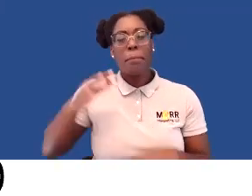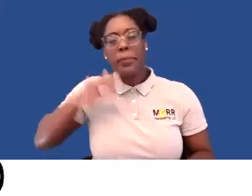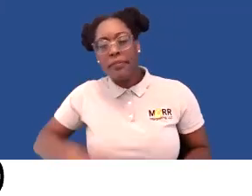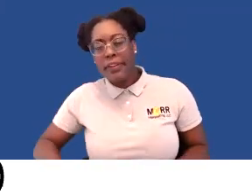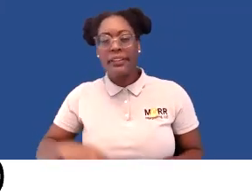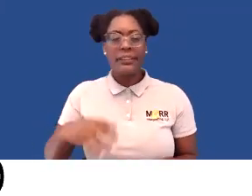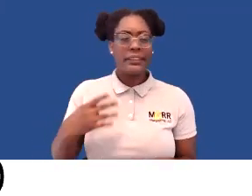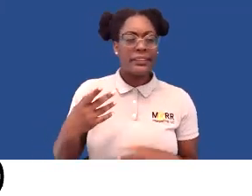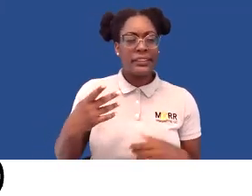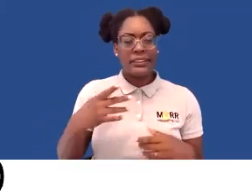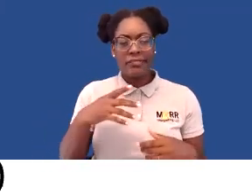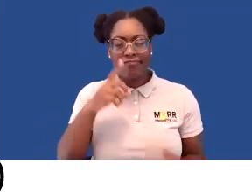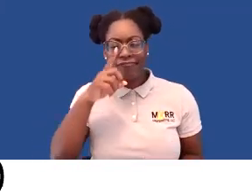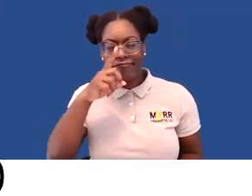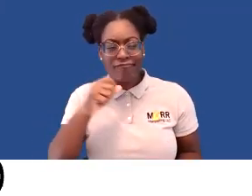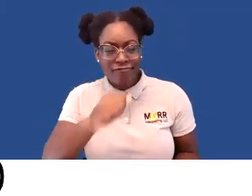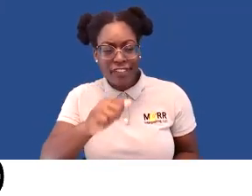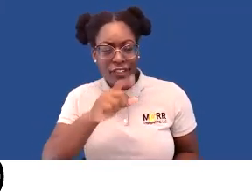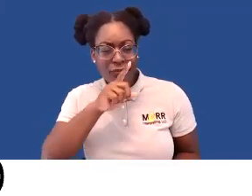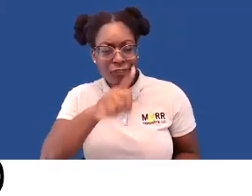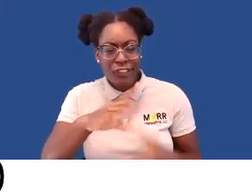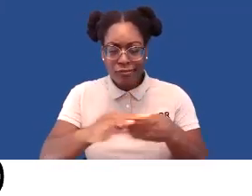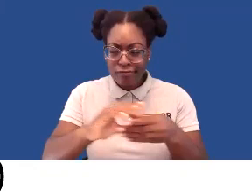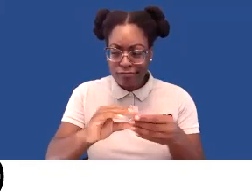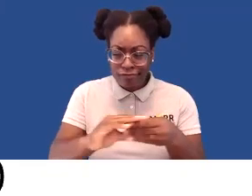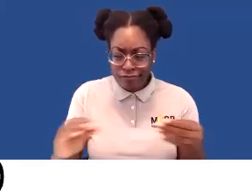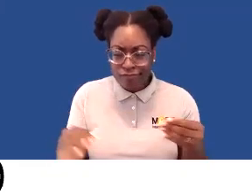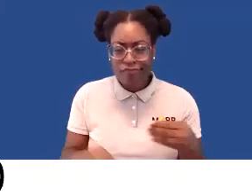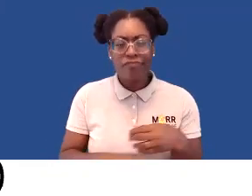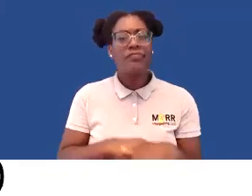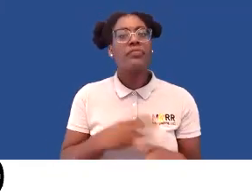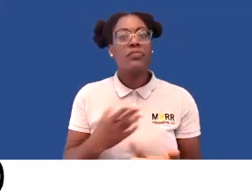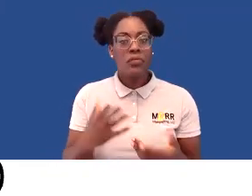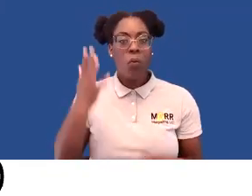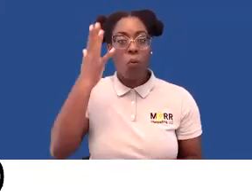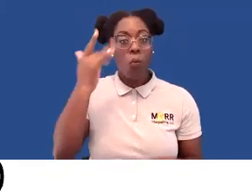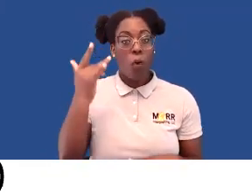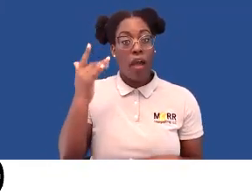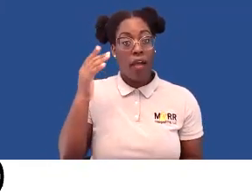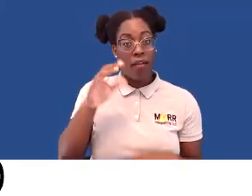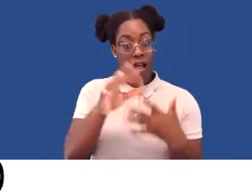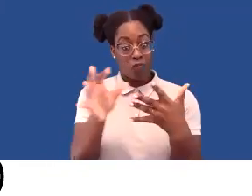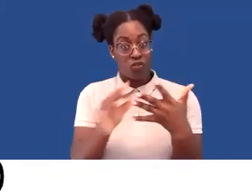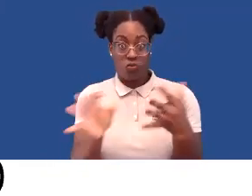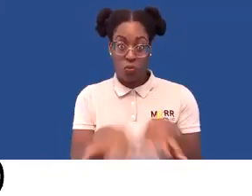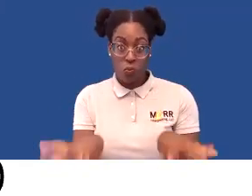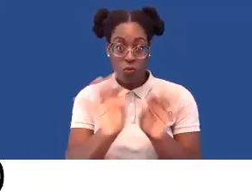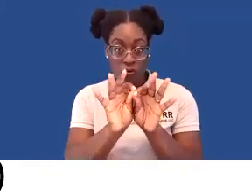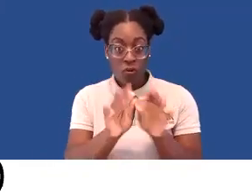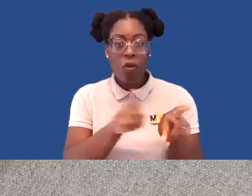some reflection on our values, and then I'm hoping for a really great discussion with all of you who are in attendance this morning.